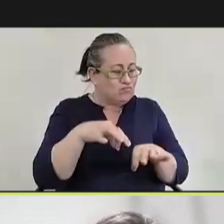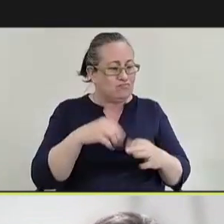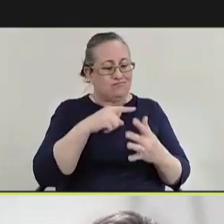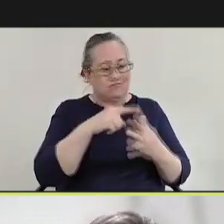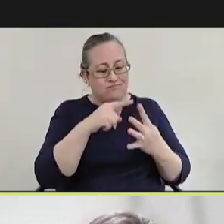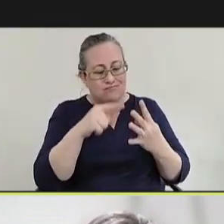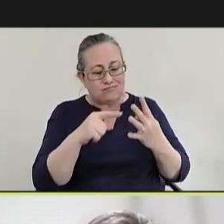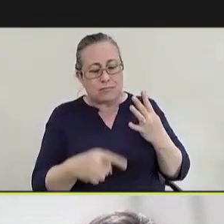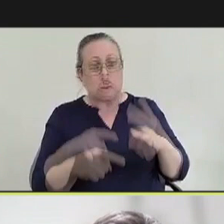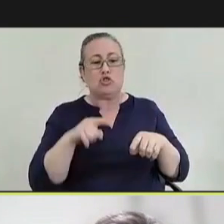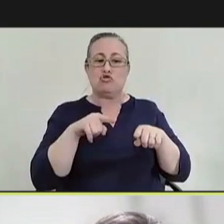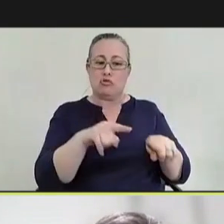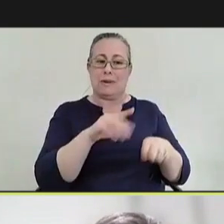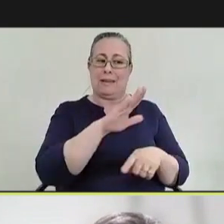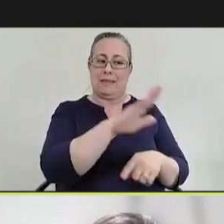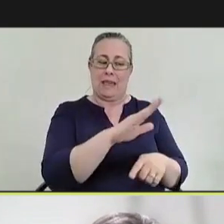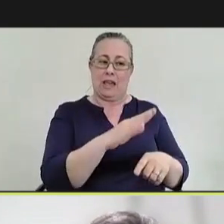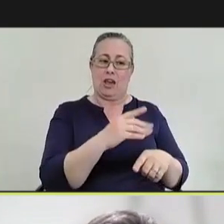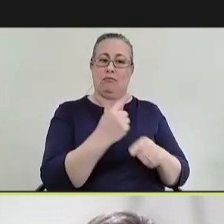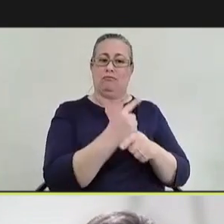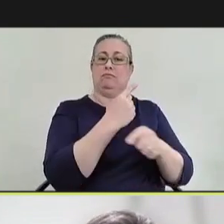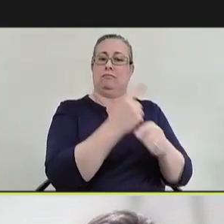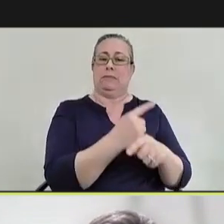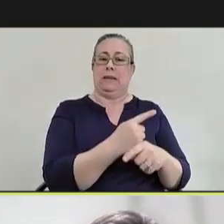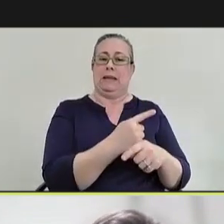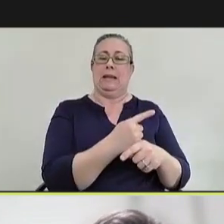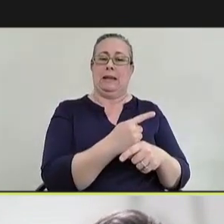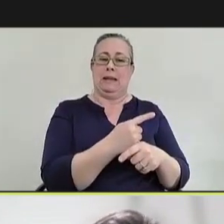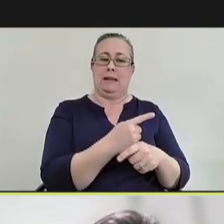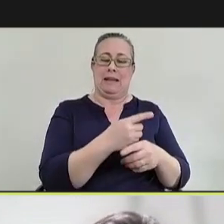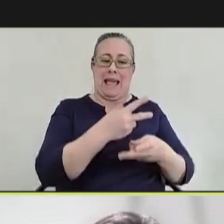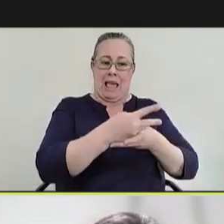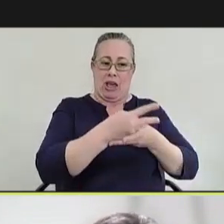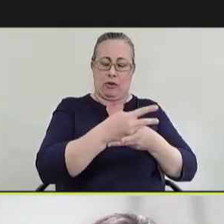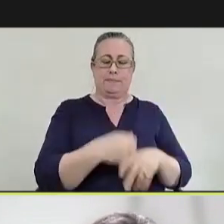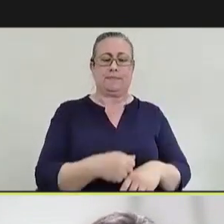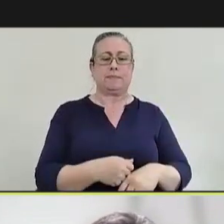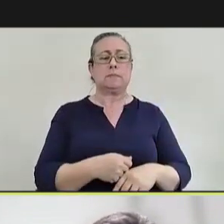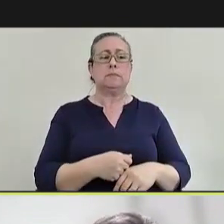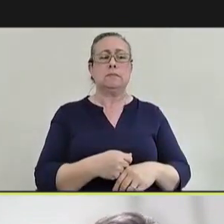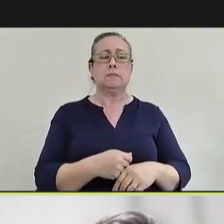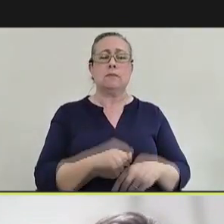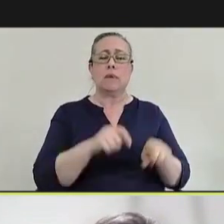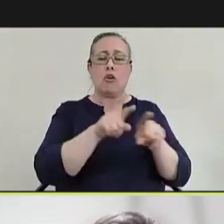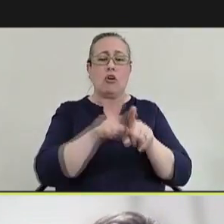during routine antenatal care. In addition to that, the limited window of administration